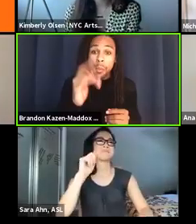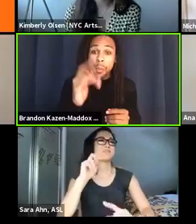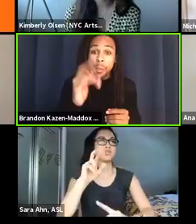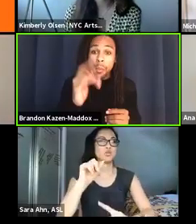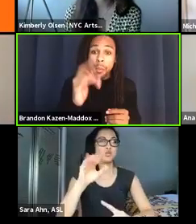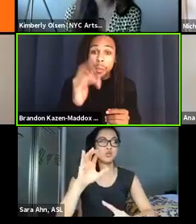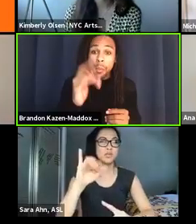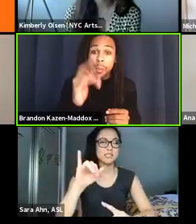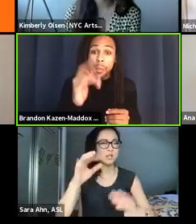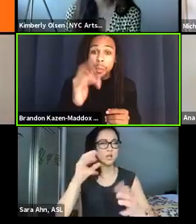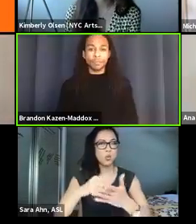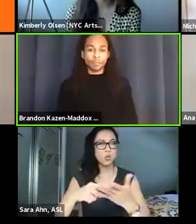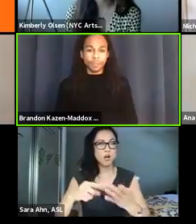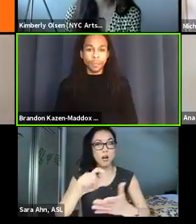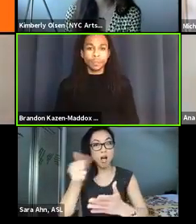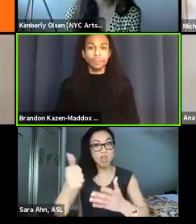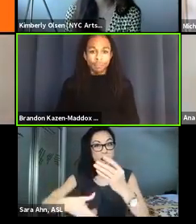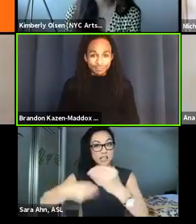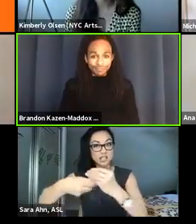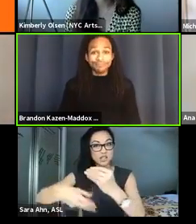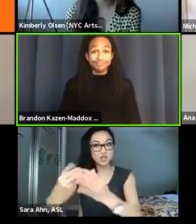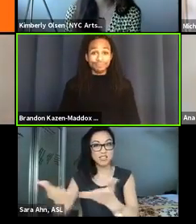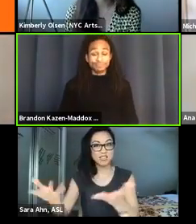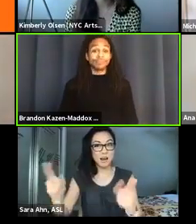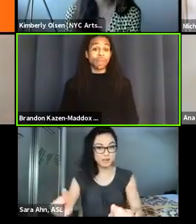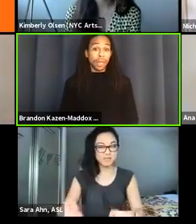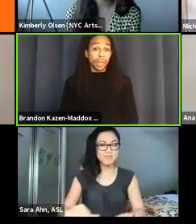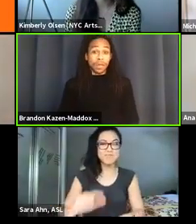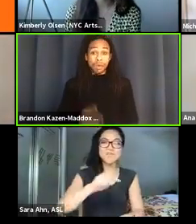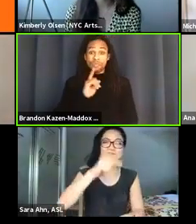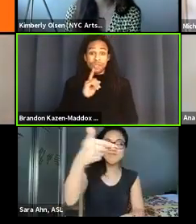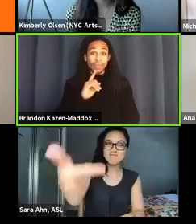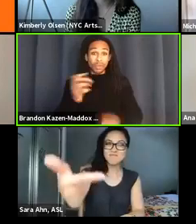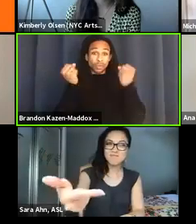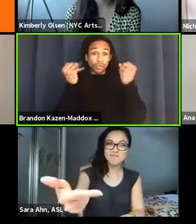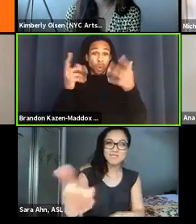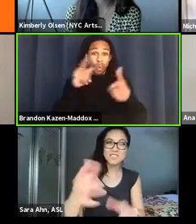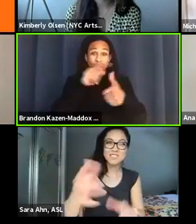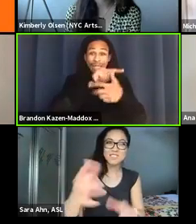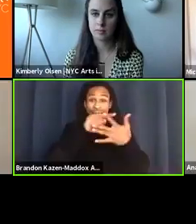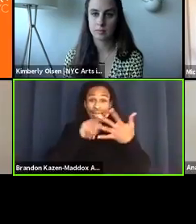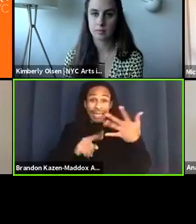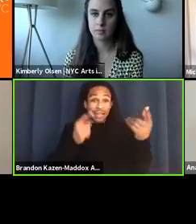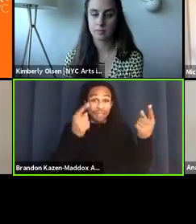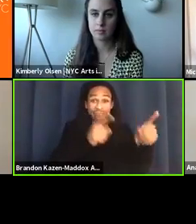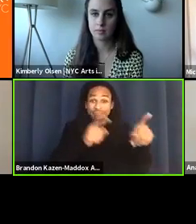why didn't we do this before? What are the things that are reminding